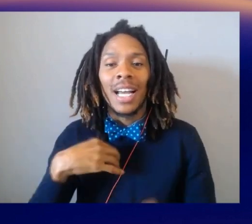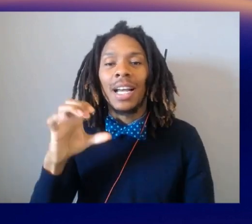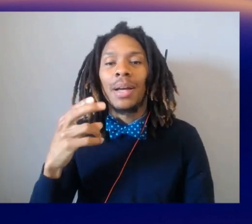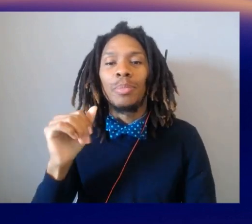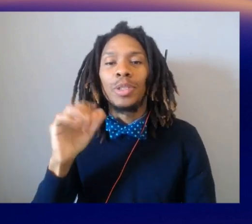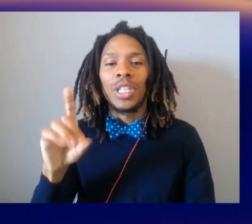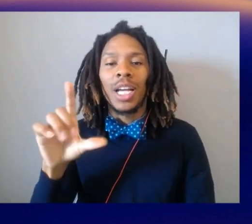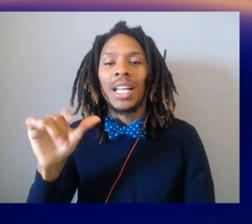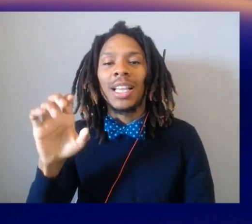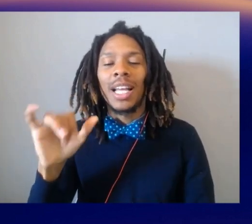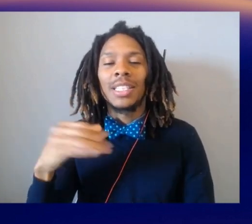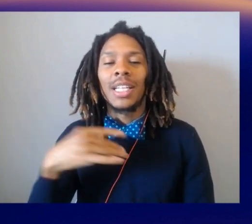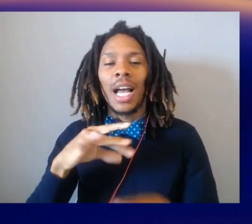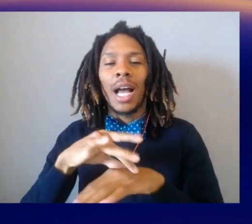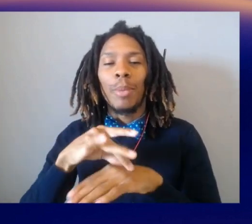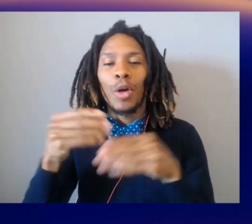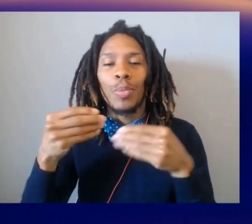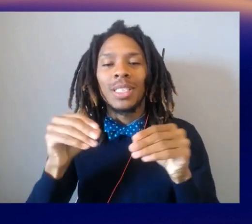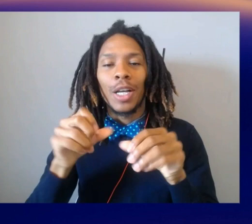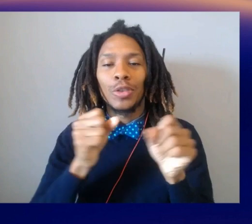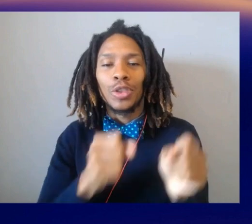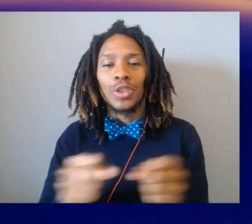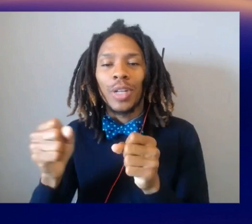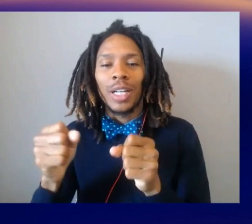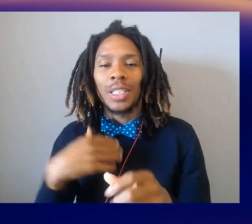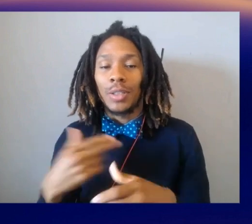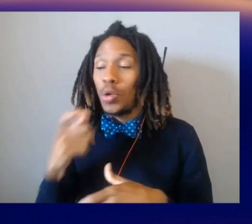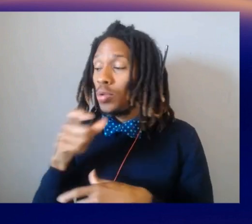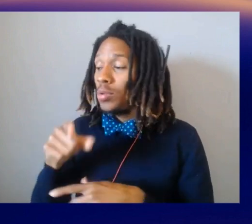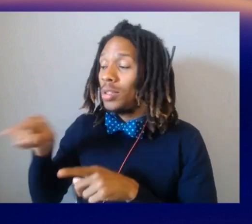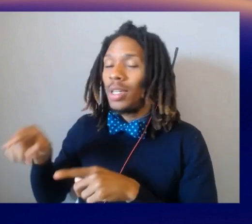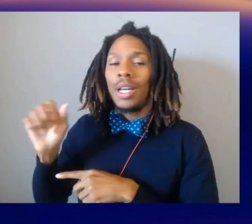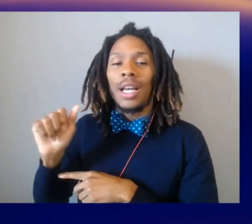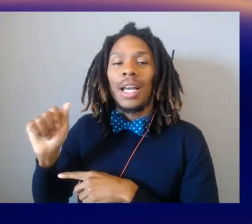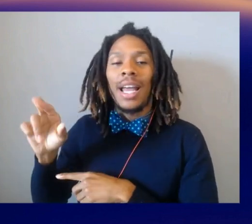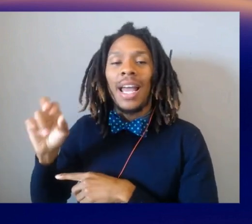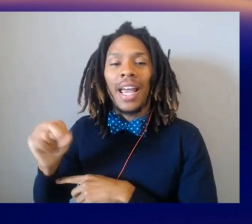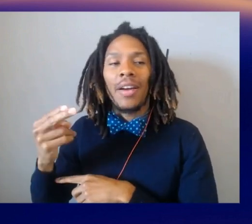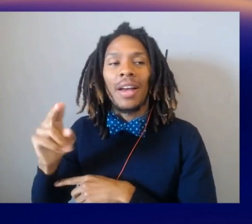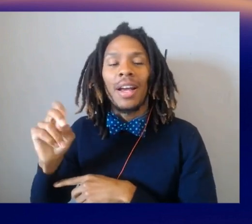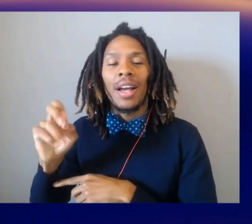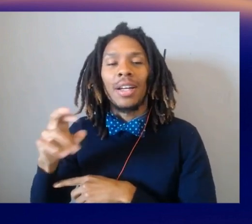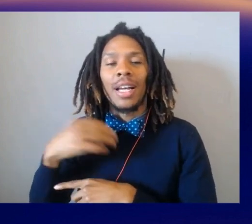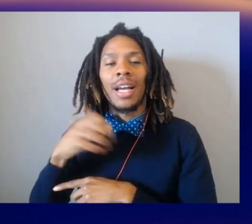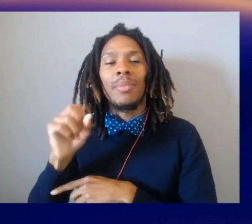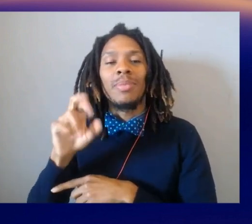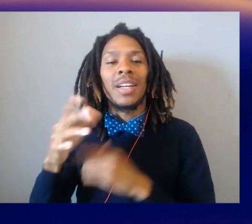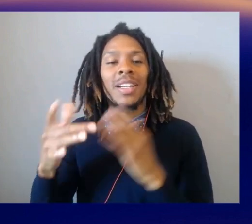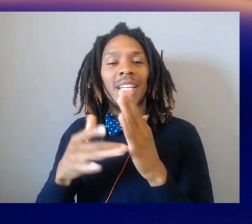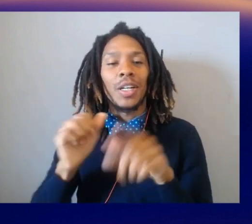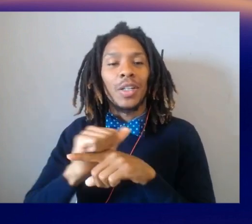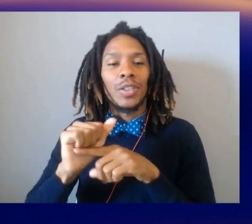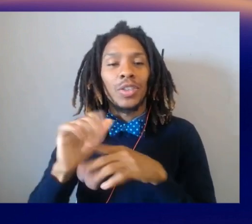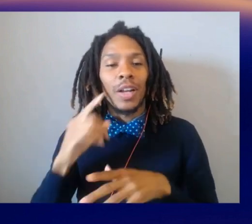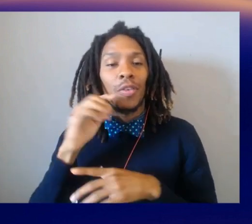at AWS and I'm joined by my good friend. Hey everyone. My name's Aaron Hunter. I'm a senior technical trainer with AWS training and certification